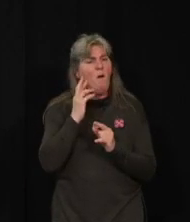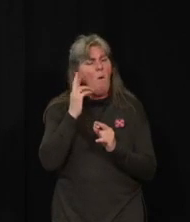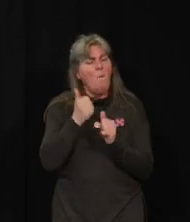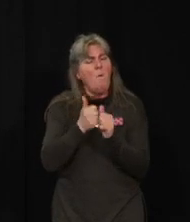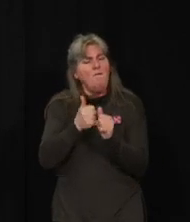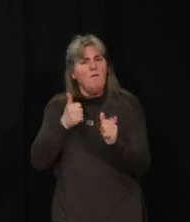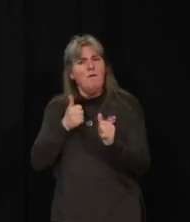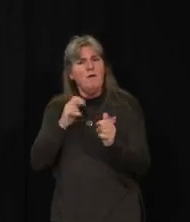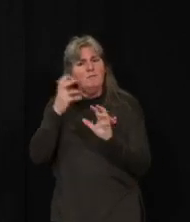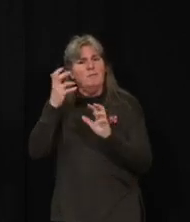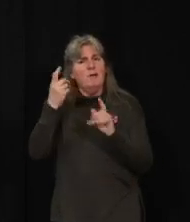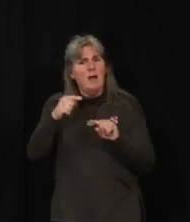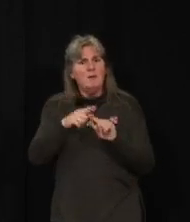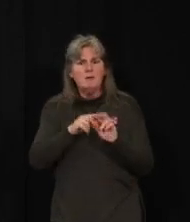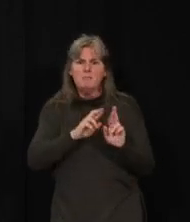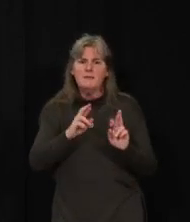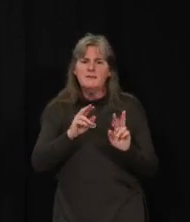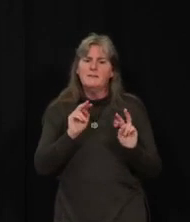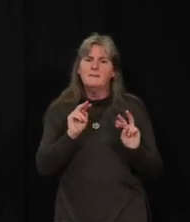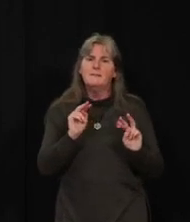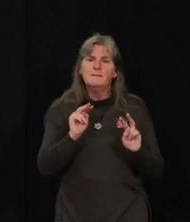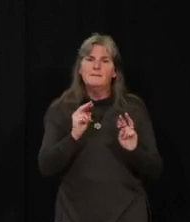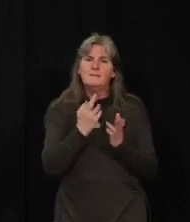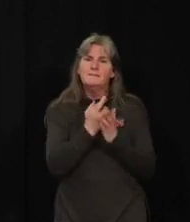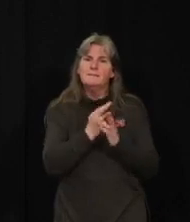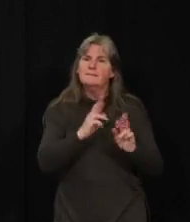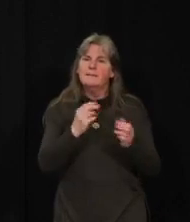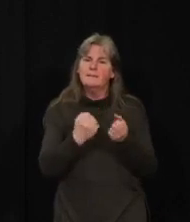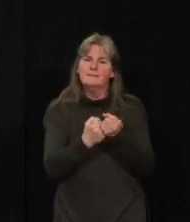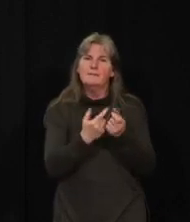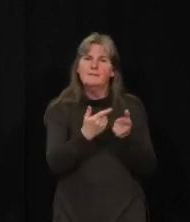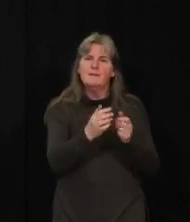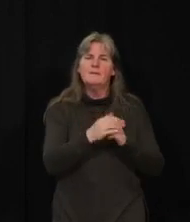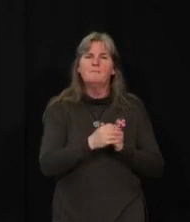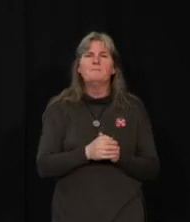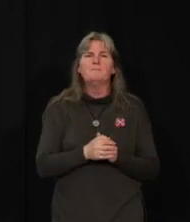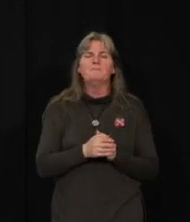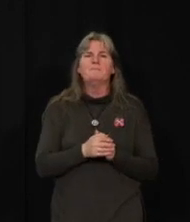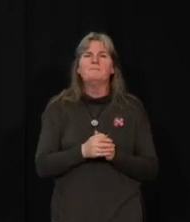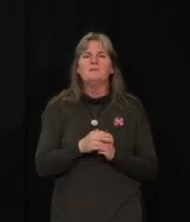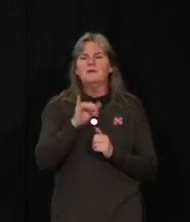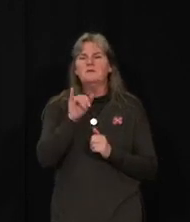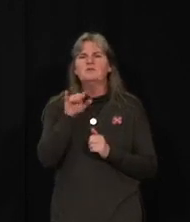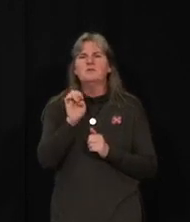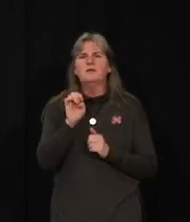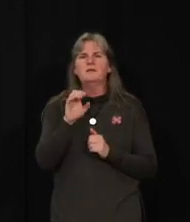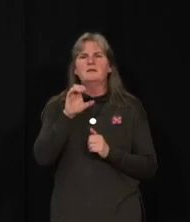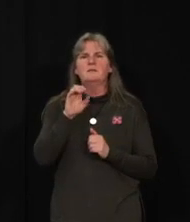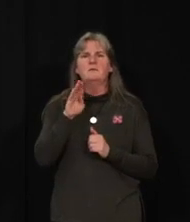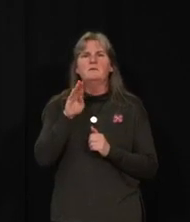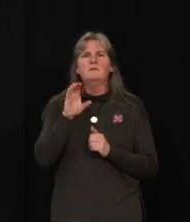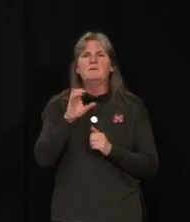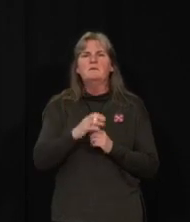Thank you. We will move now to Jane, CBC. Reporter: Hi.